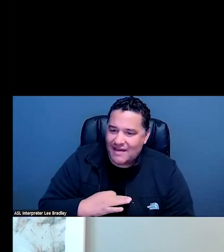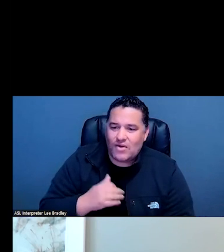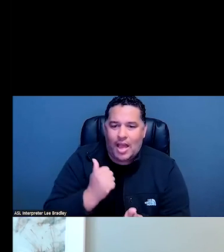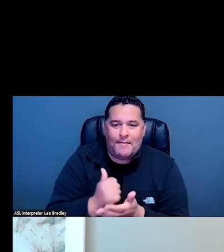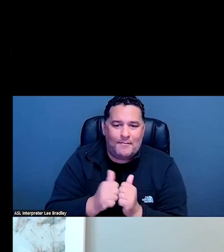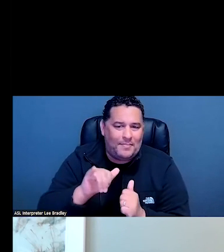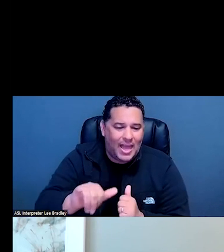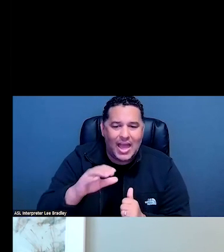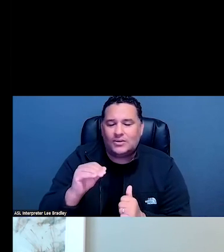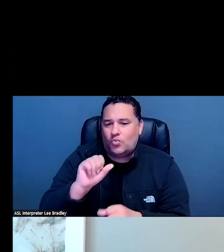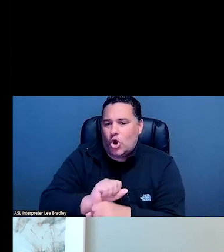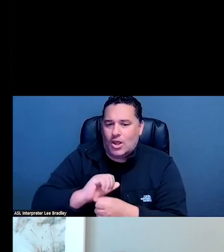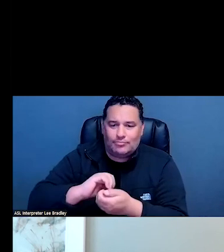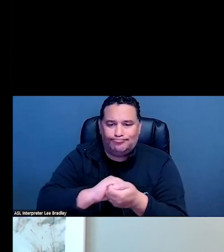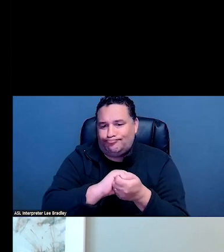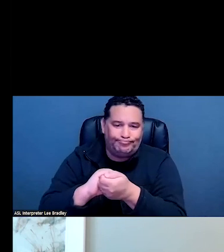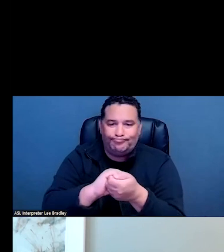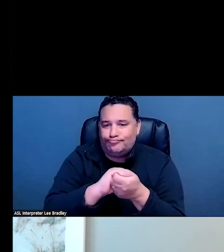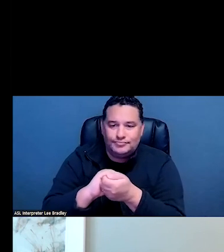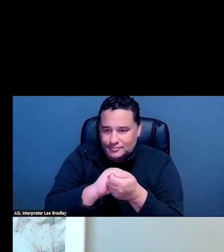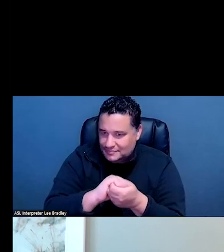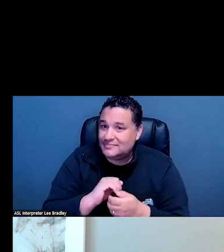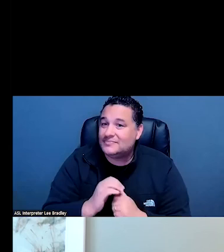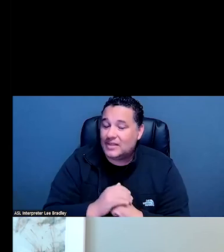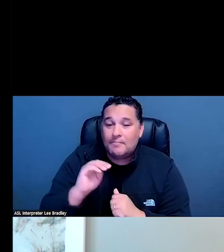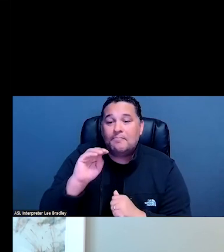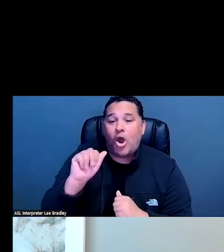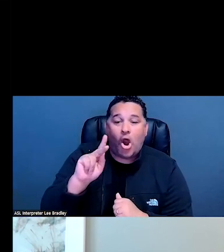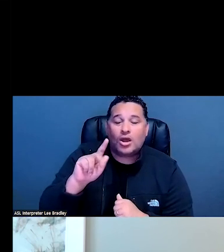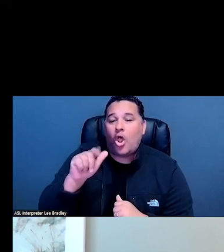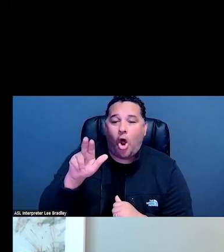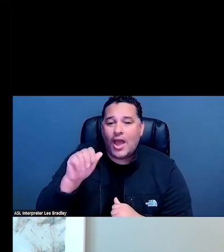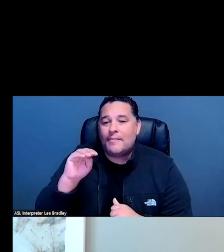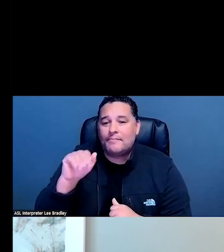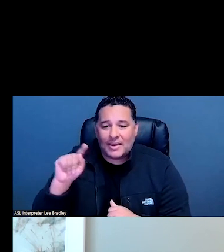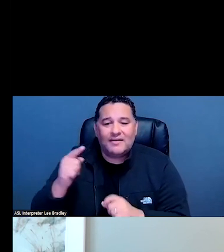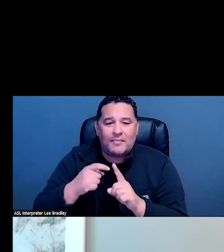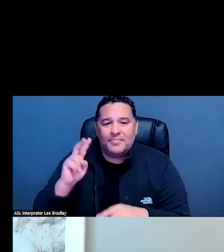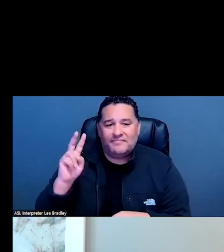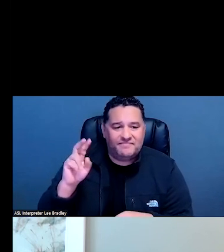THANK CHRISTINE AND JANE, ON OUR STAFF FOR THEIR HELP WITH THIS . AND, ALSO, OUR COLLABORATIVE, COLLABORATOR